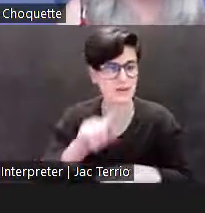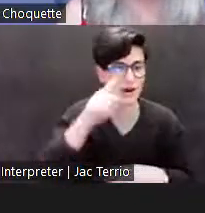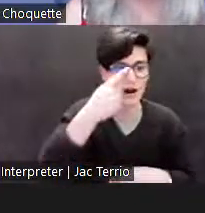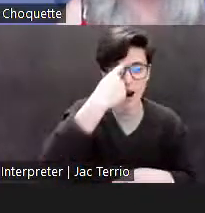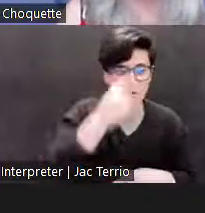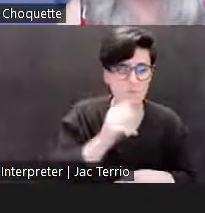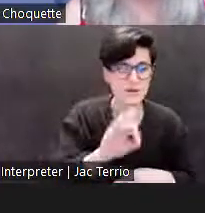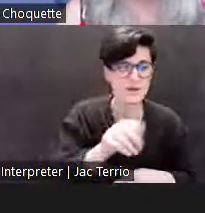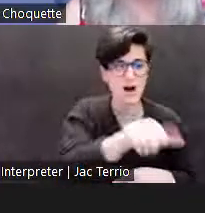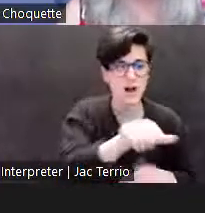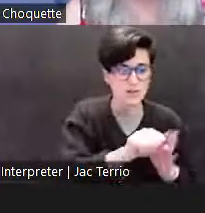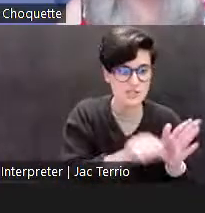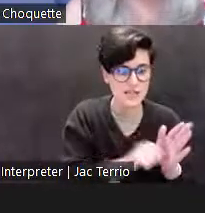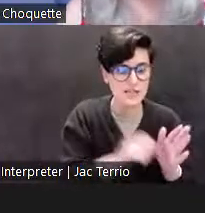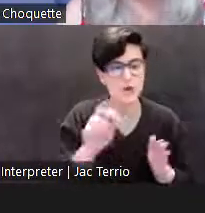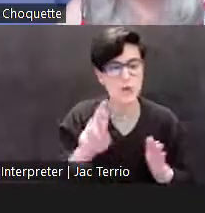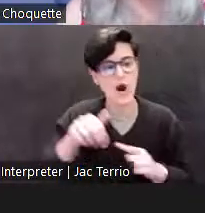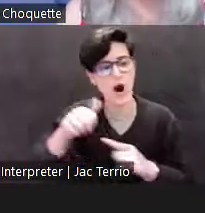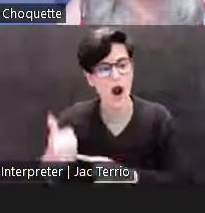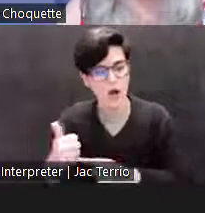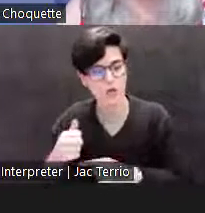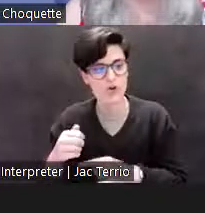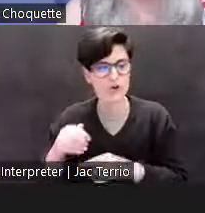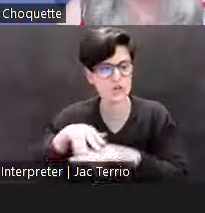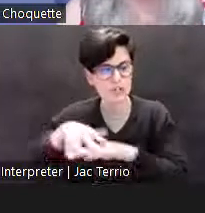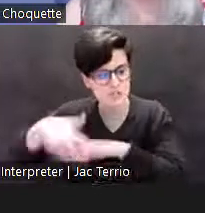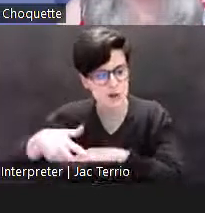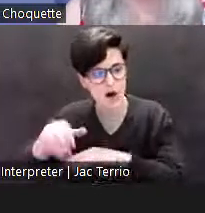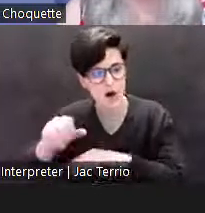15:48:25 from coverage meaning. Their employees do not participate in the program and cannot